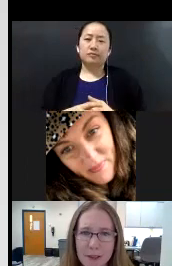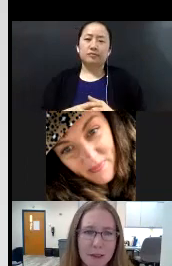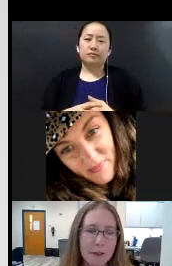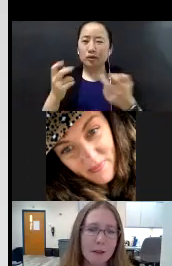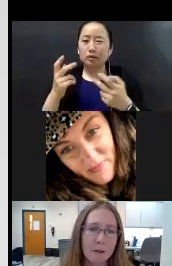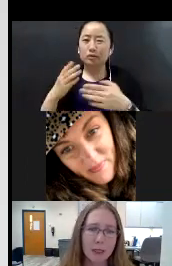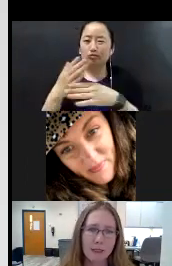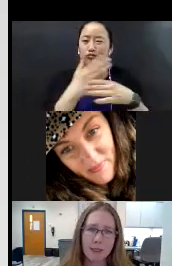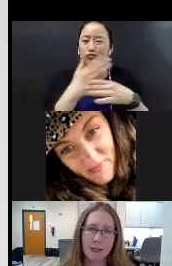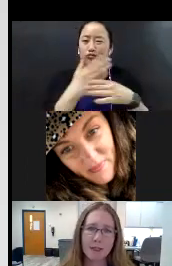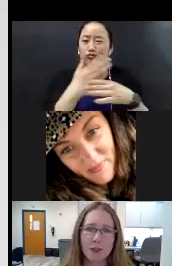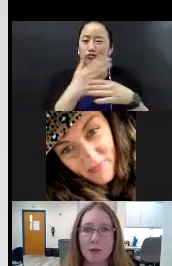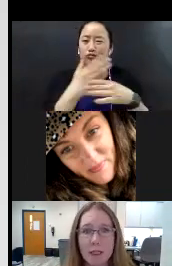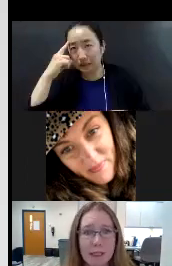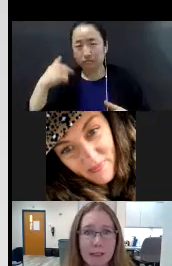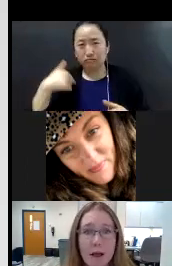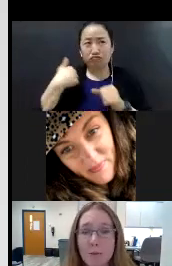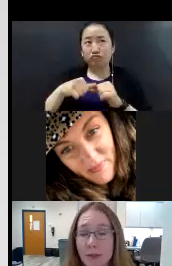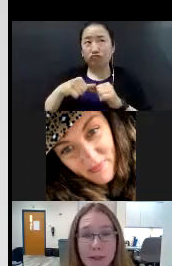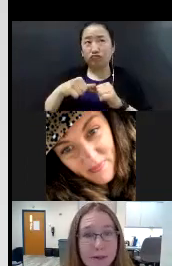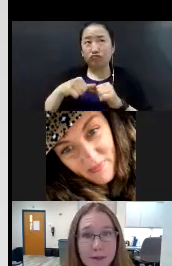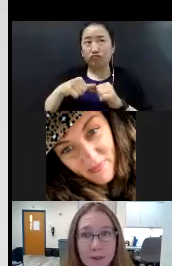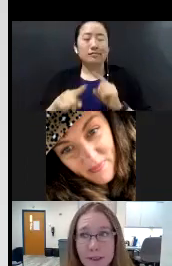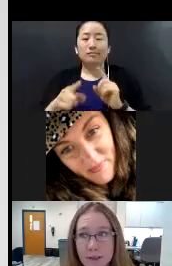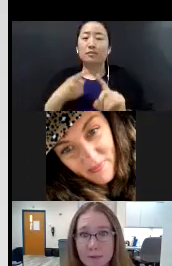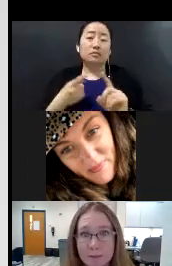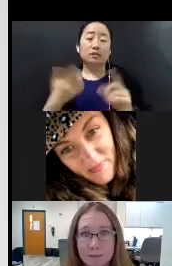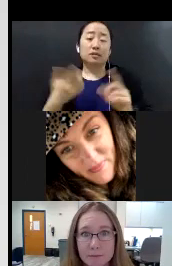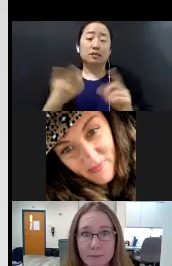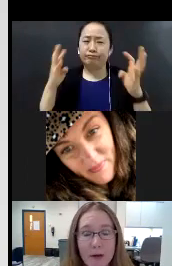I REMEMBER RIGHT. IN SHORT, IT'S COMPLEX.